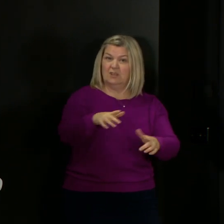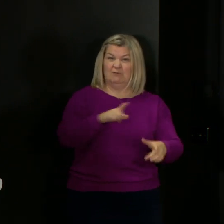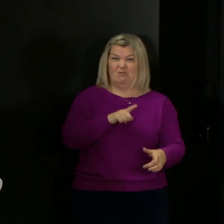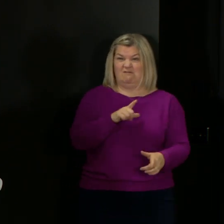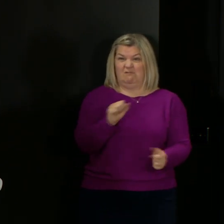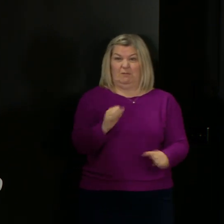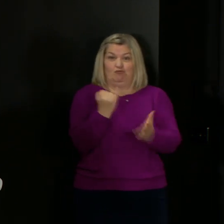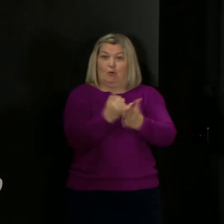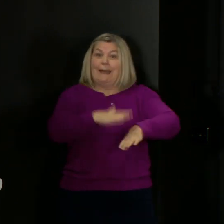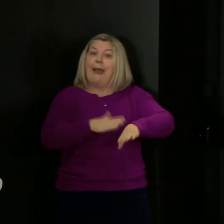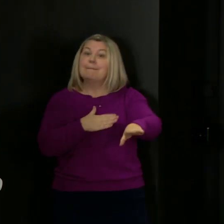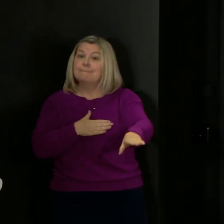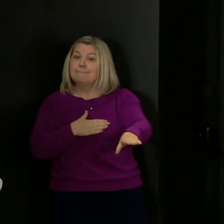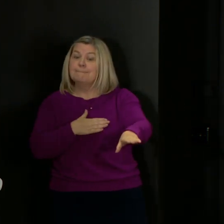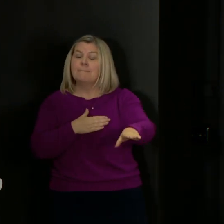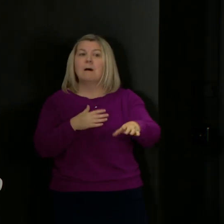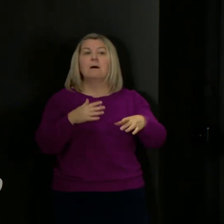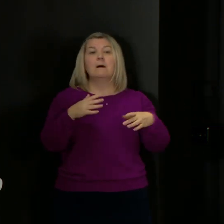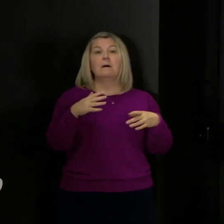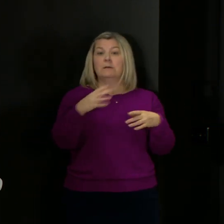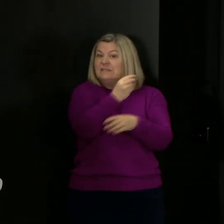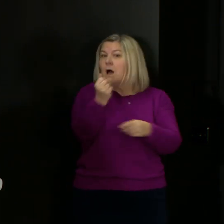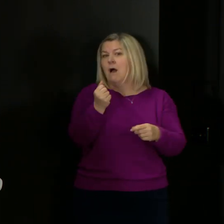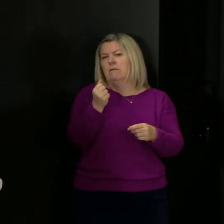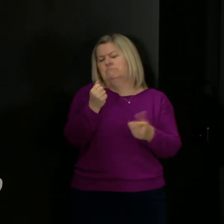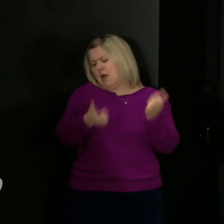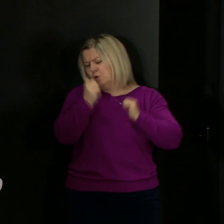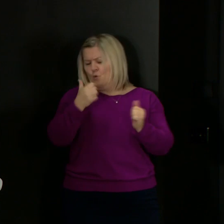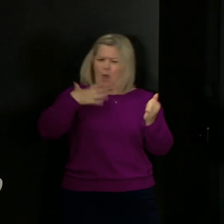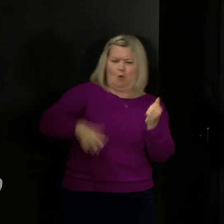for them. Some people may have very clear views about what they would want and not